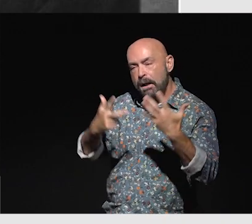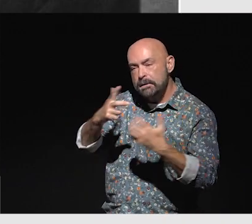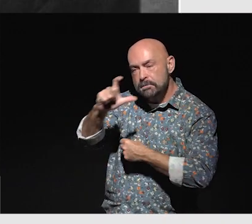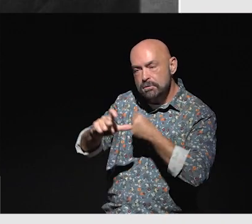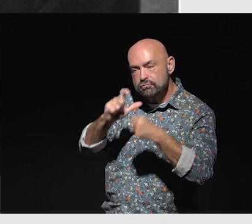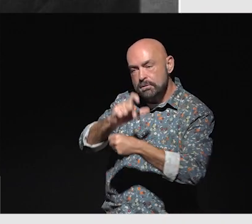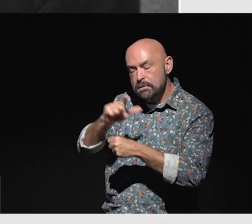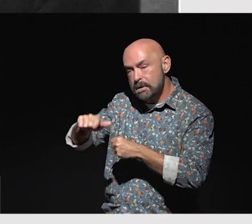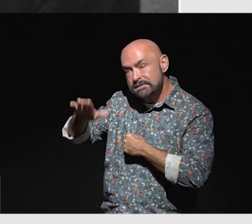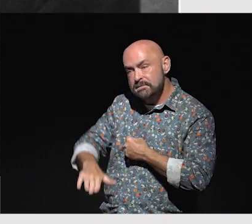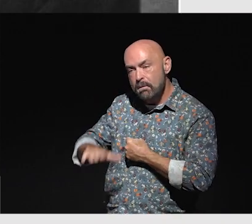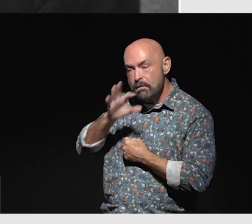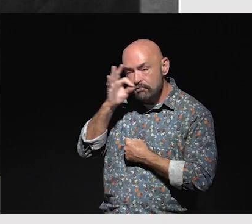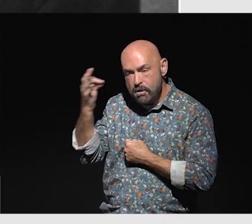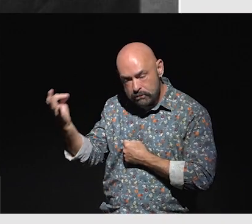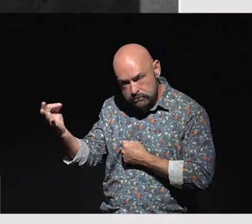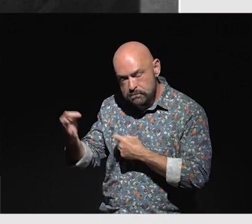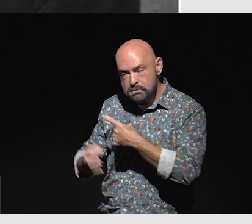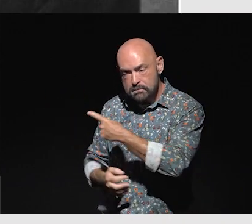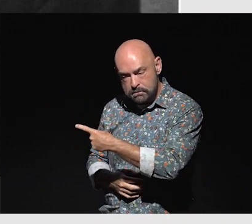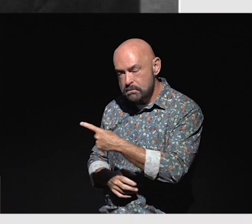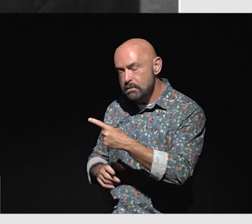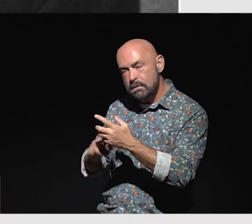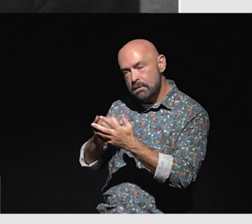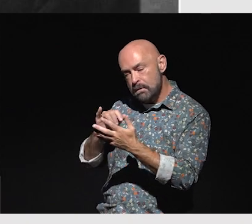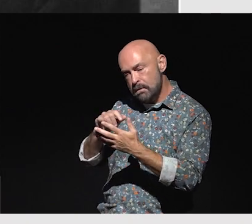in the South of France, the son of a minor artist,